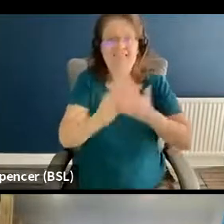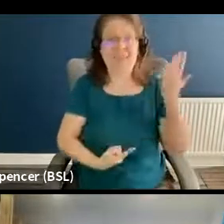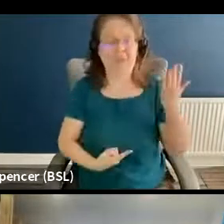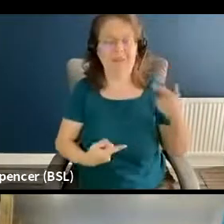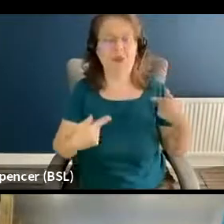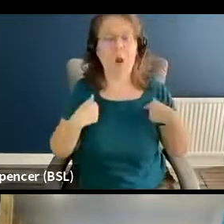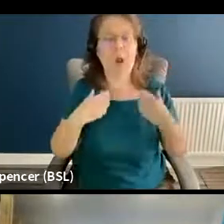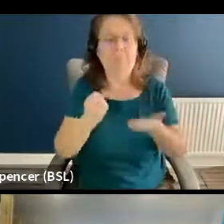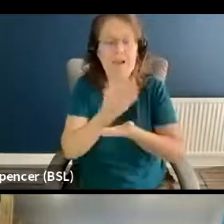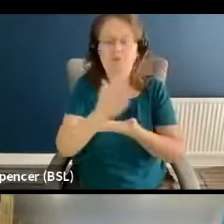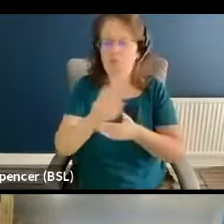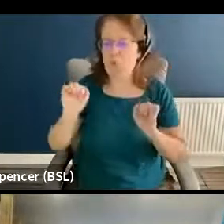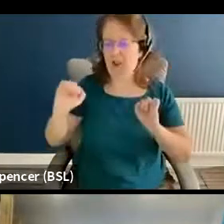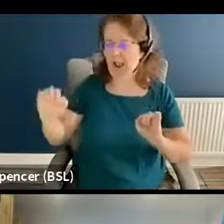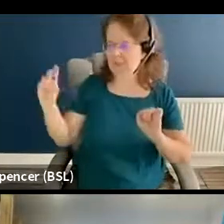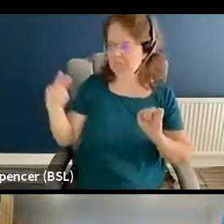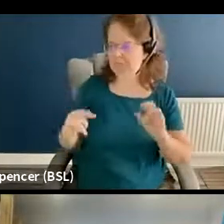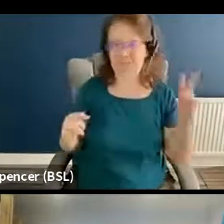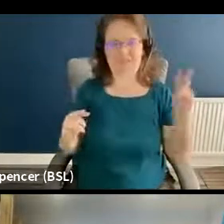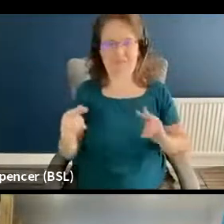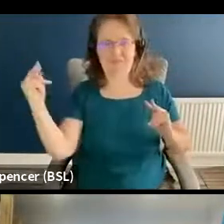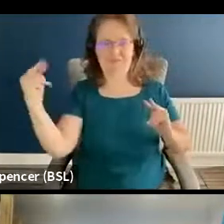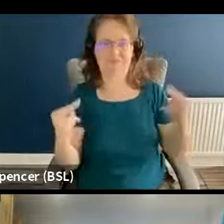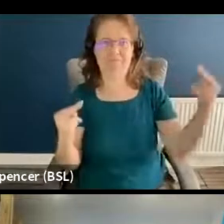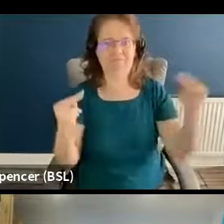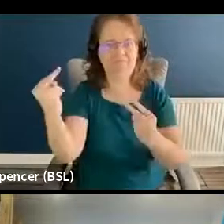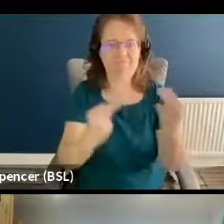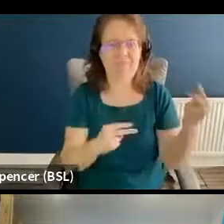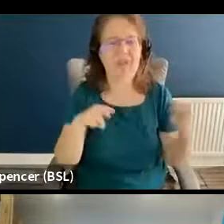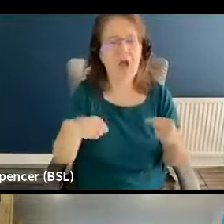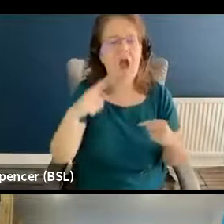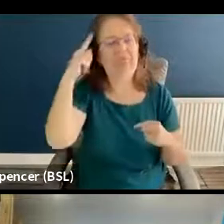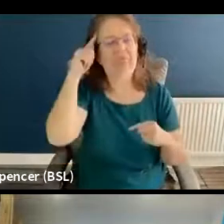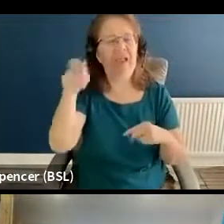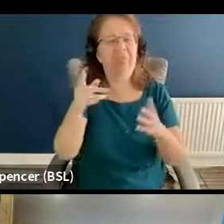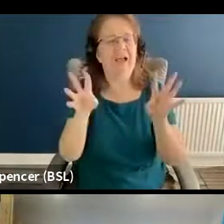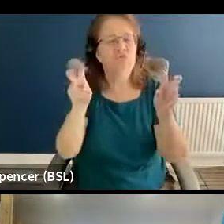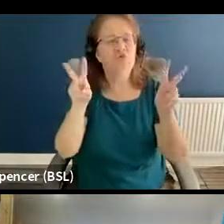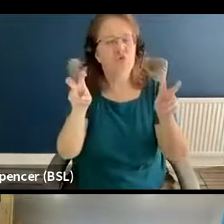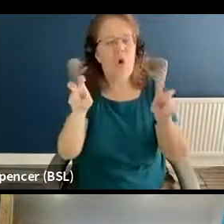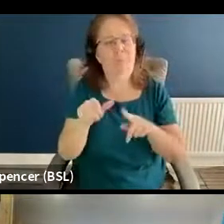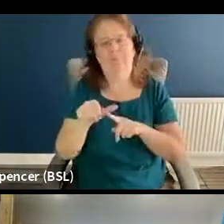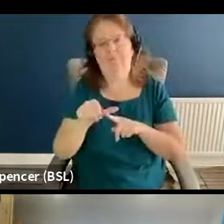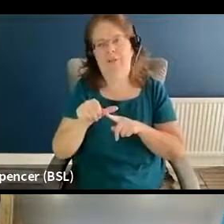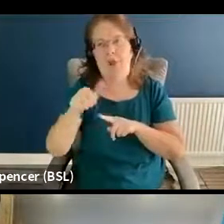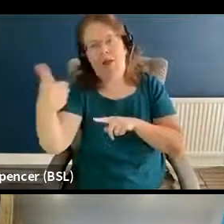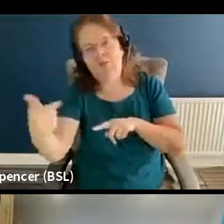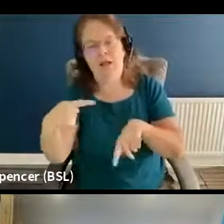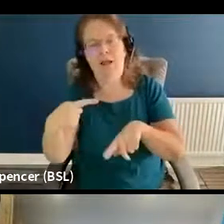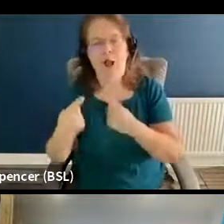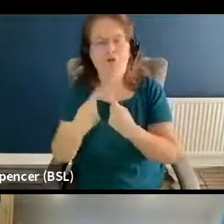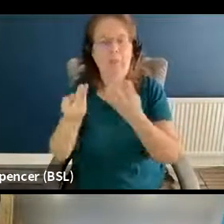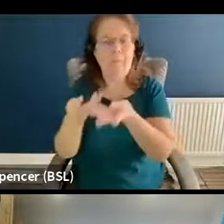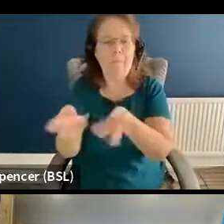those perspectives. I think maybe this is a topic for another panel, but I think that the makeup of